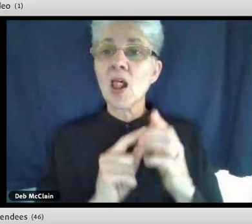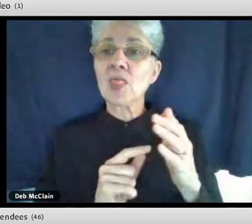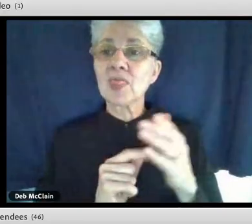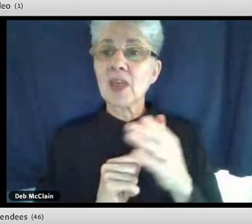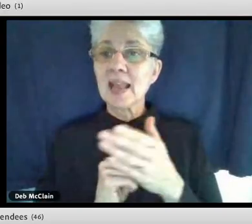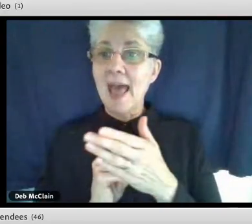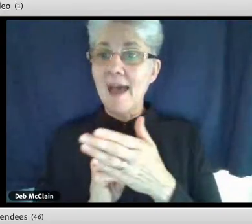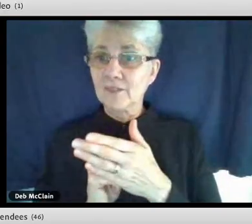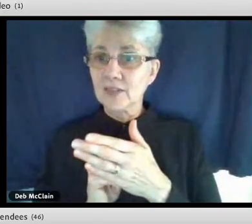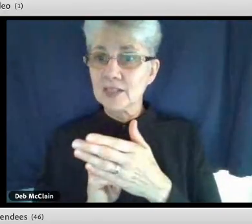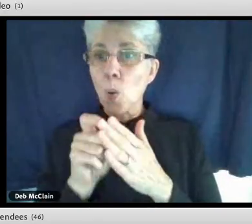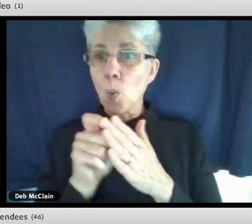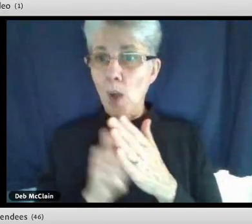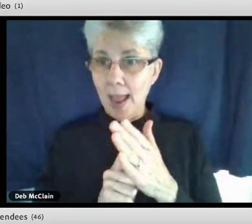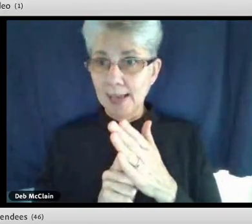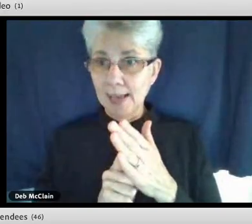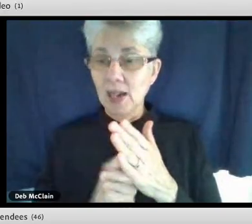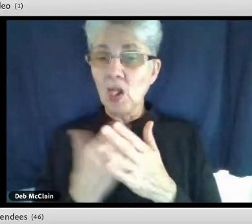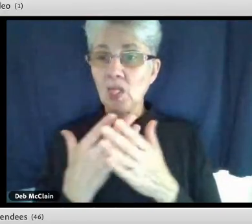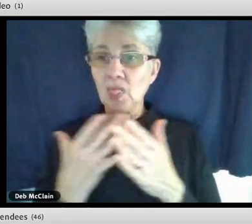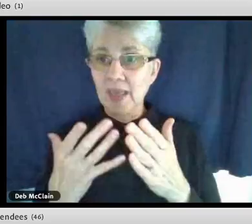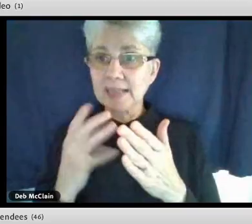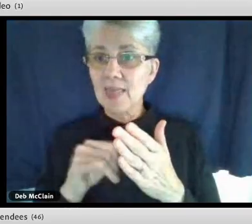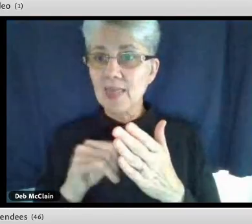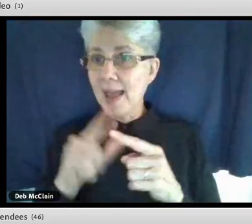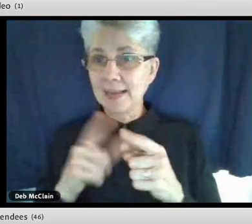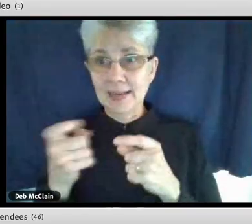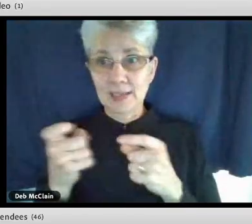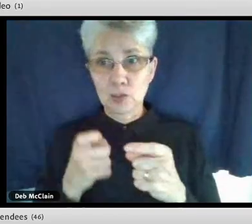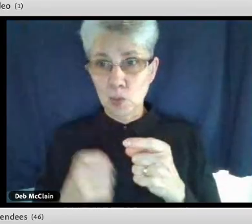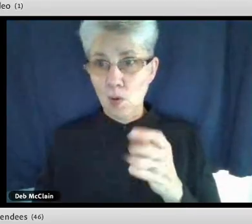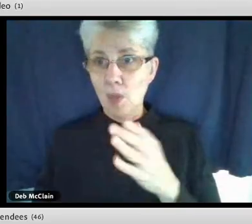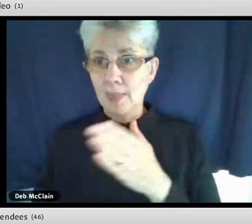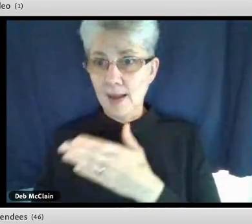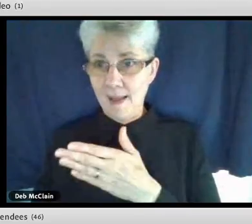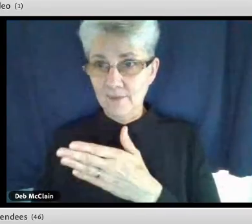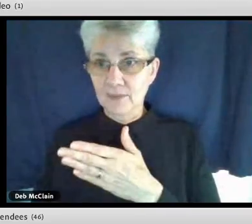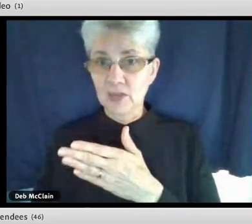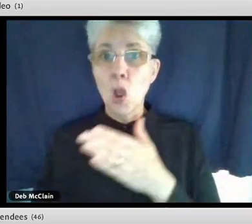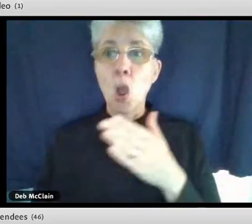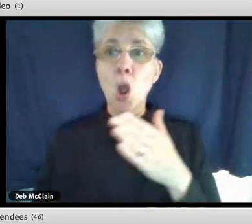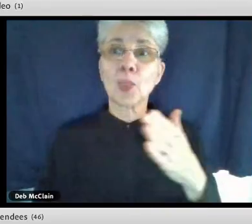"Things I can't control," and on the right-hand side I want you to write,